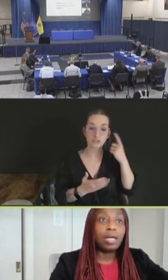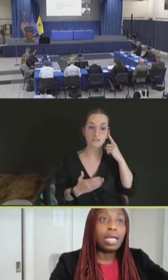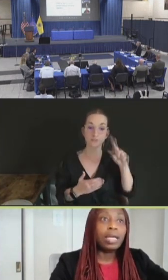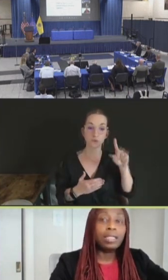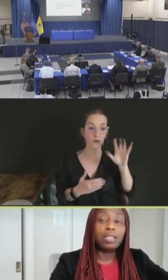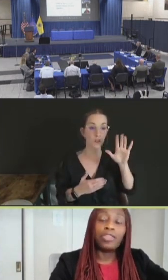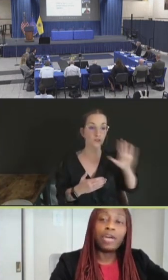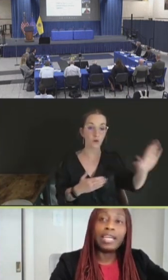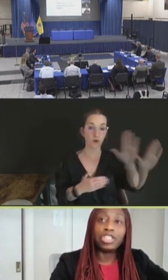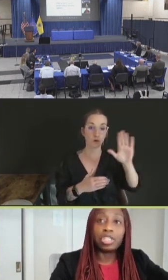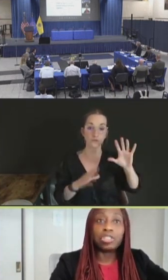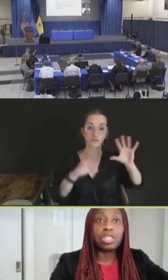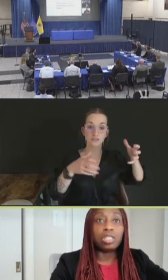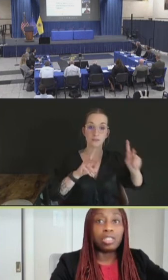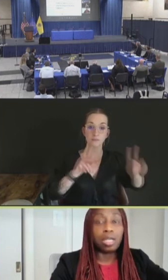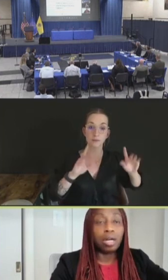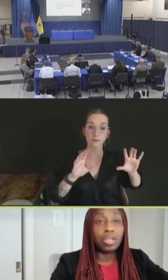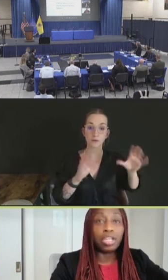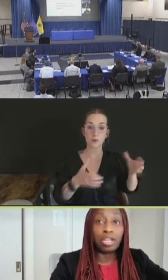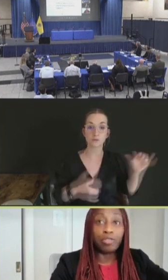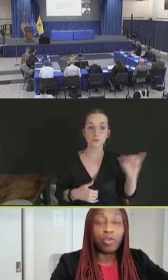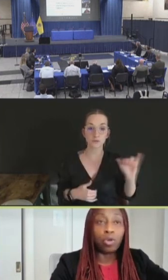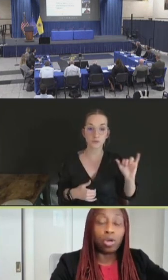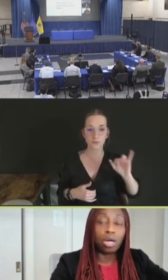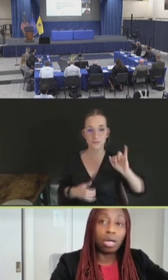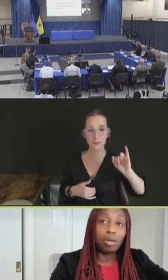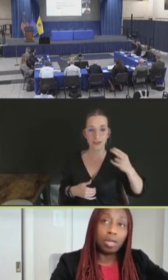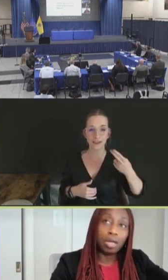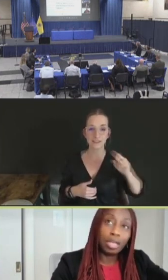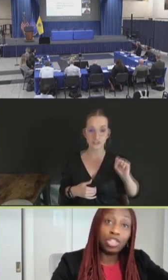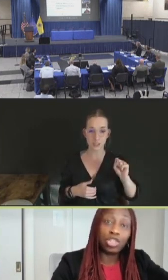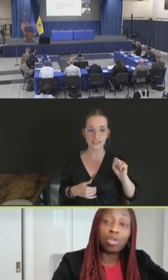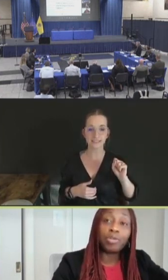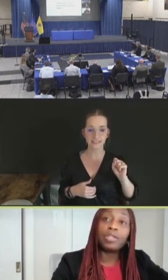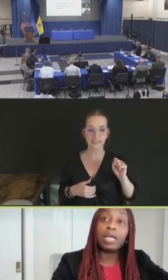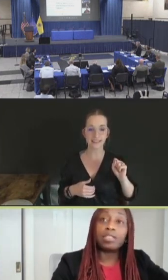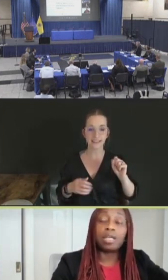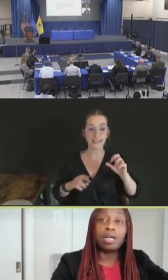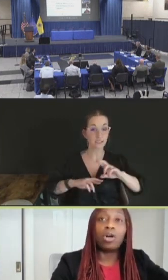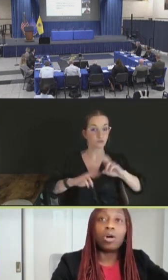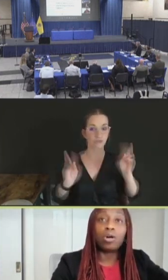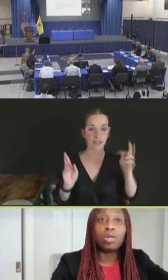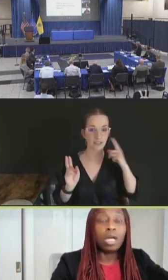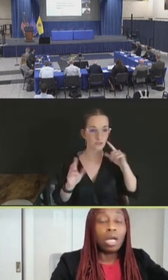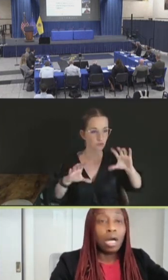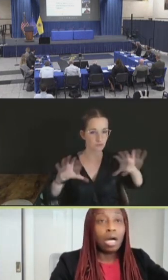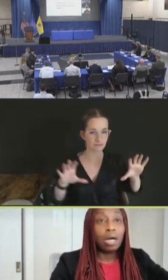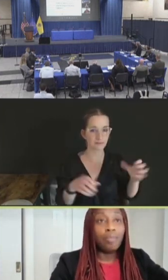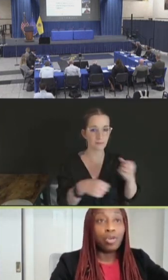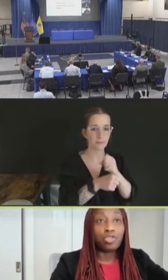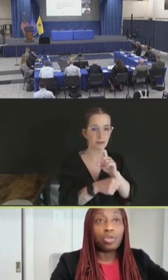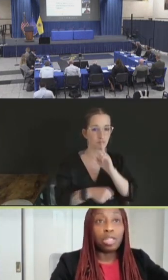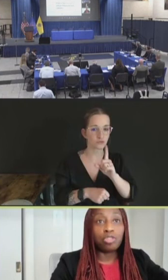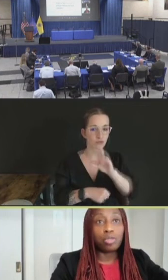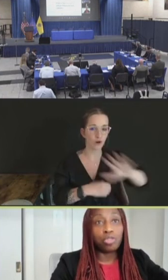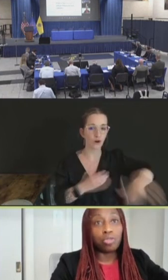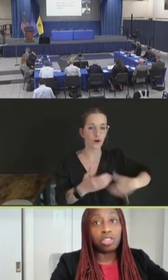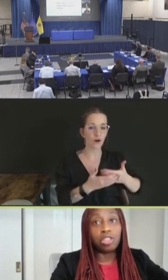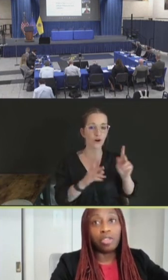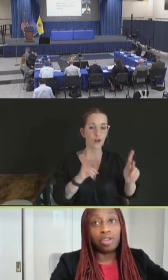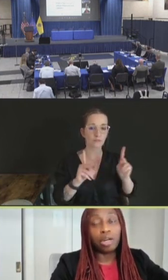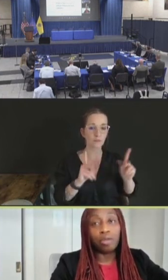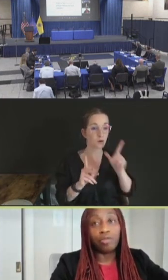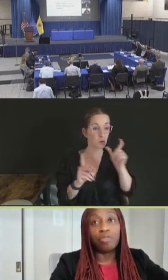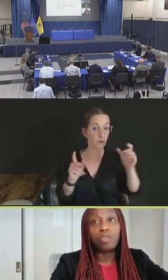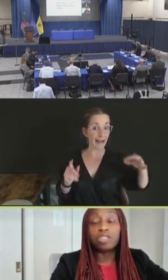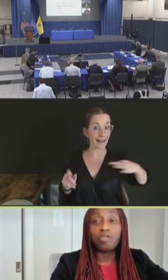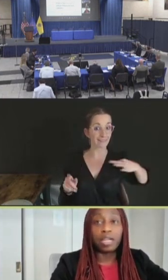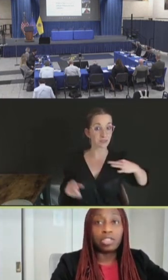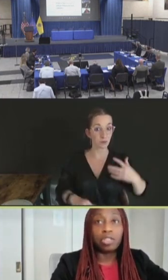And the IHS is geared for ensuring that all those who are eligible to receive the influenza vaccine